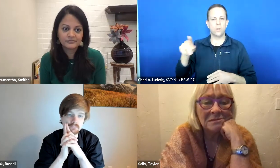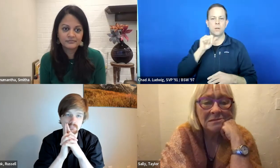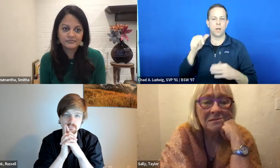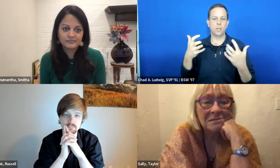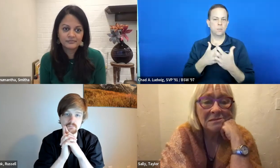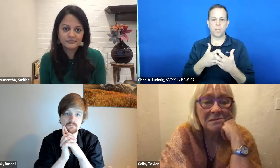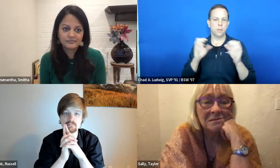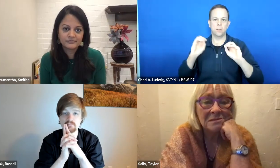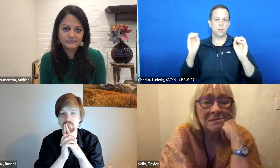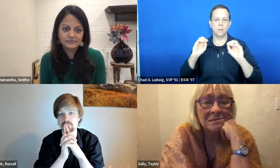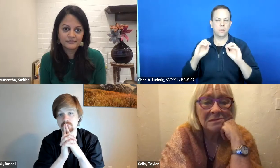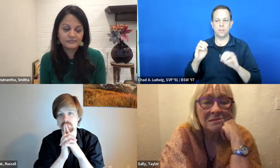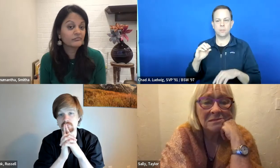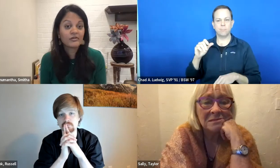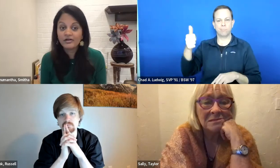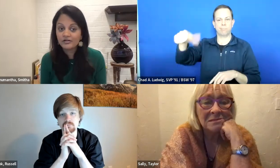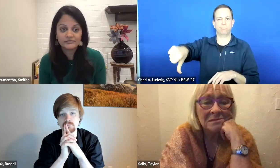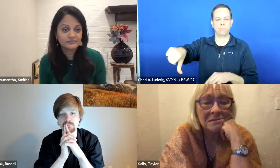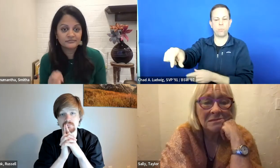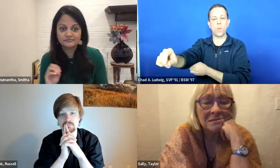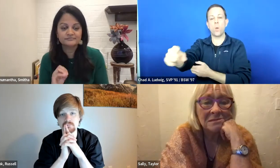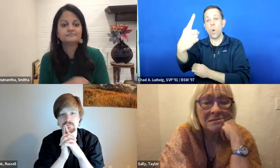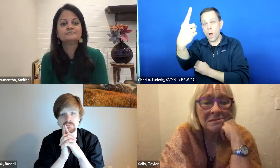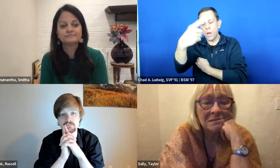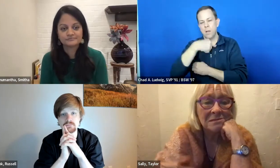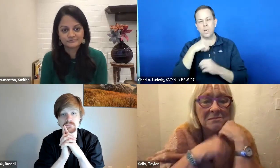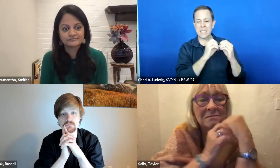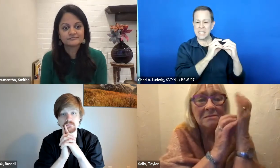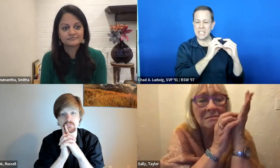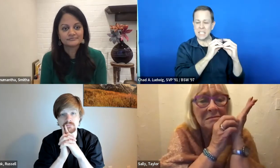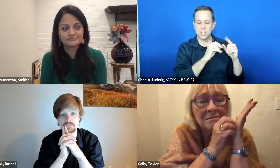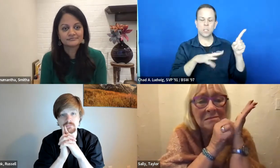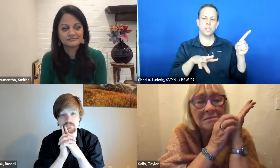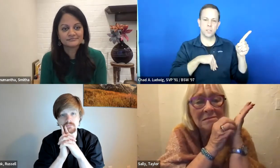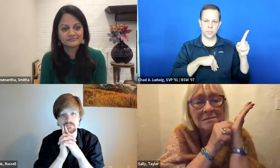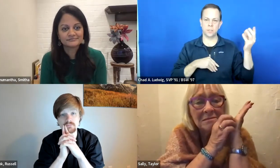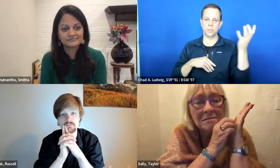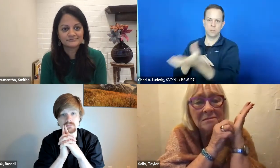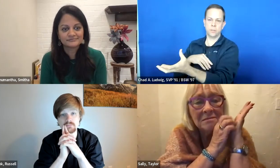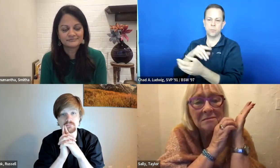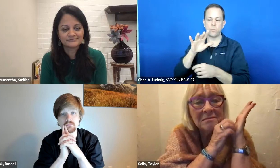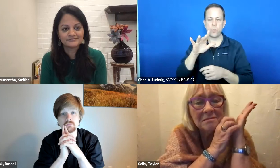They found out that it doesn't-- she didn't match the criteria for in-home care, so they denied us.